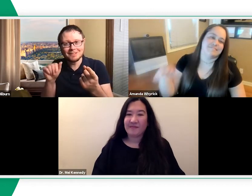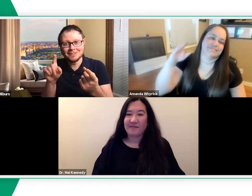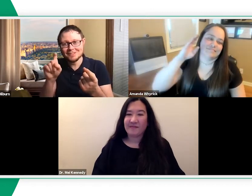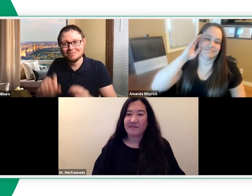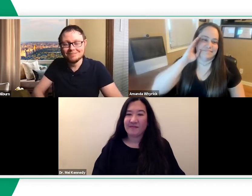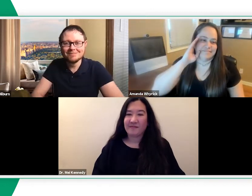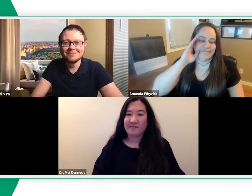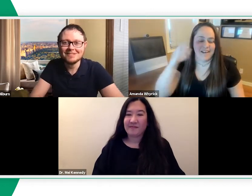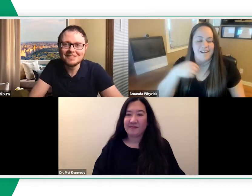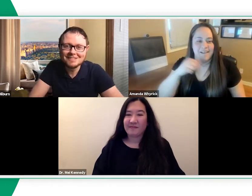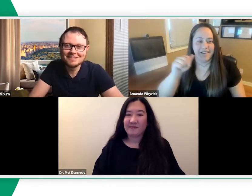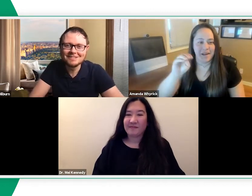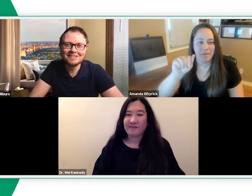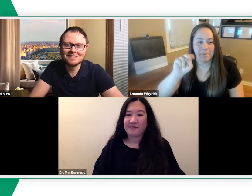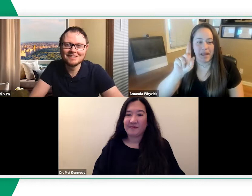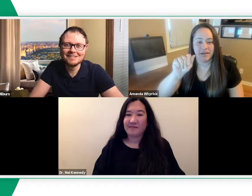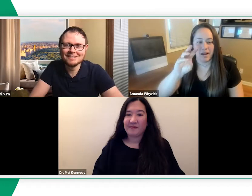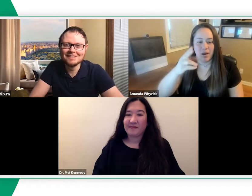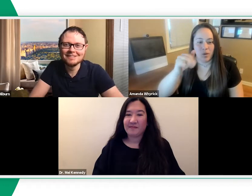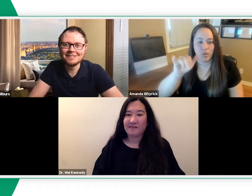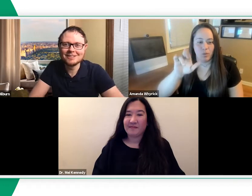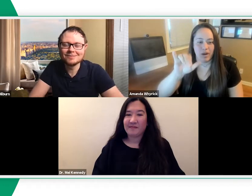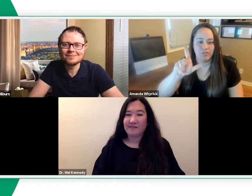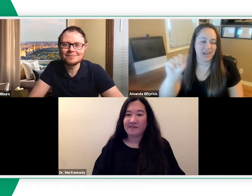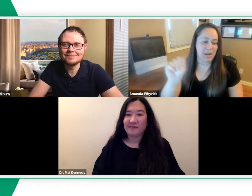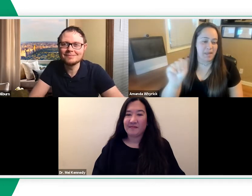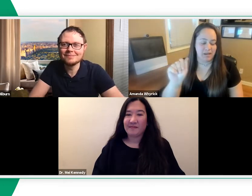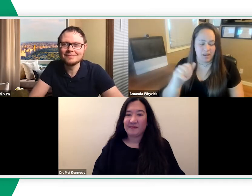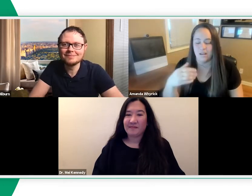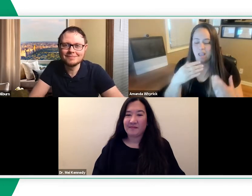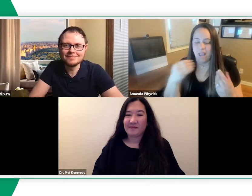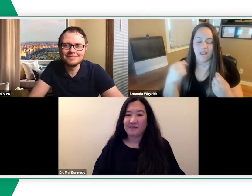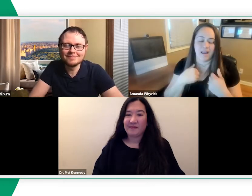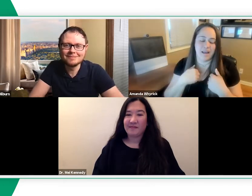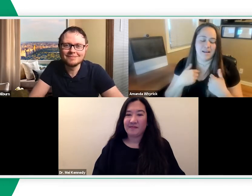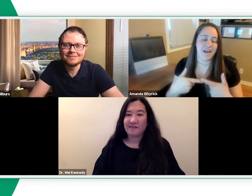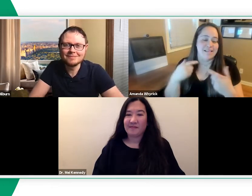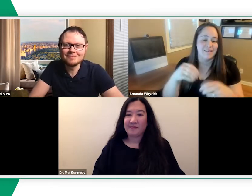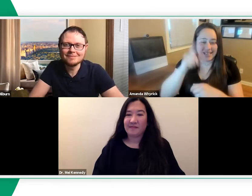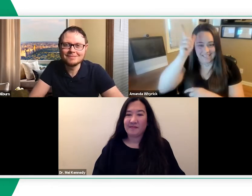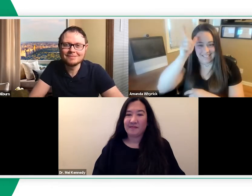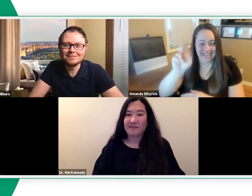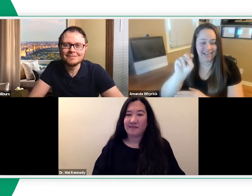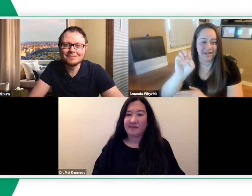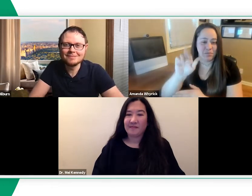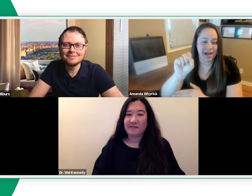Hi, I’m Amanda Whyrick. Amanda. And I live in Lincoln, Nebraska. Lincoln.